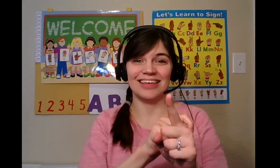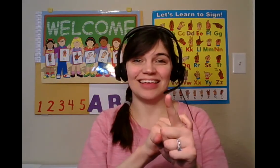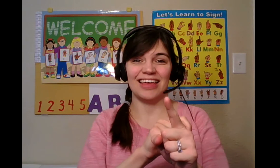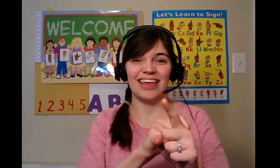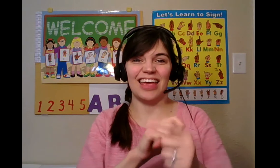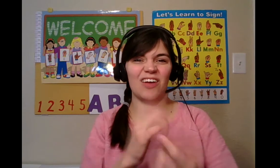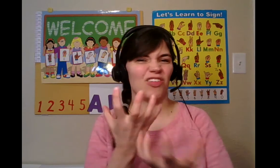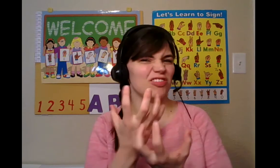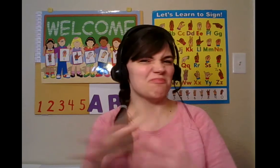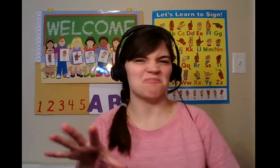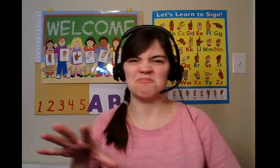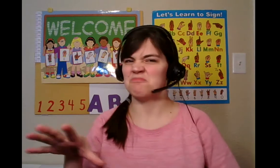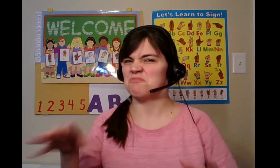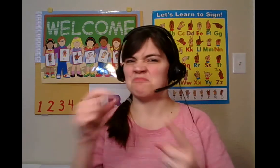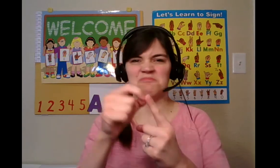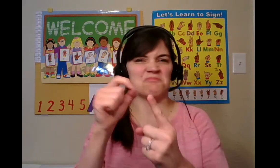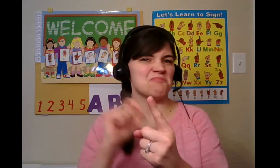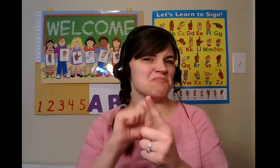Harold...